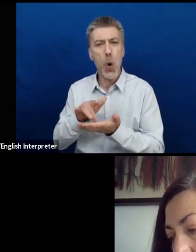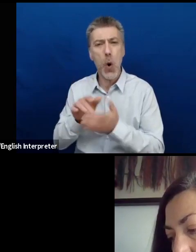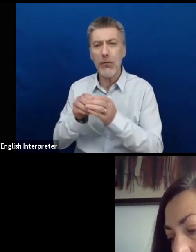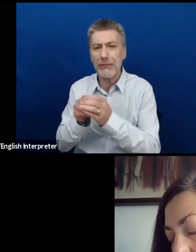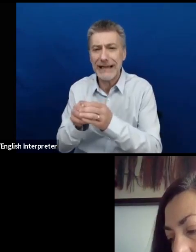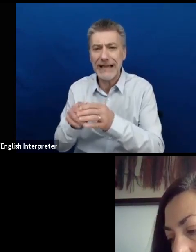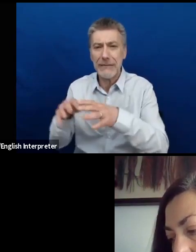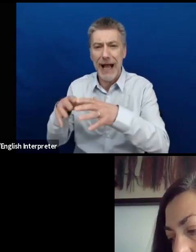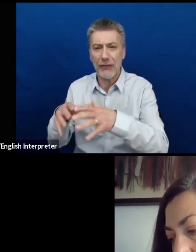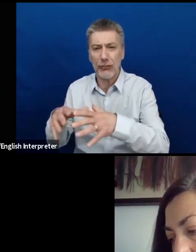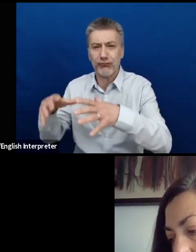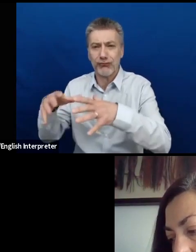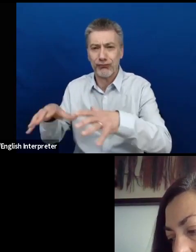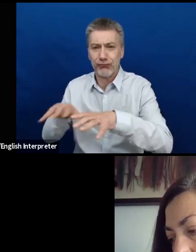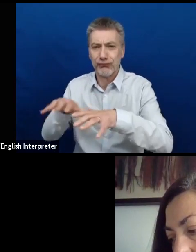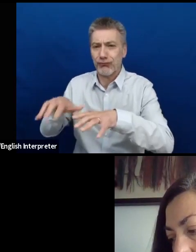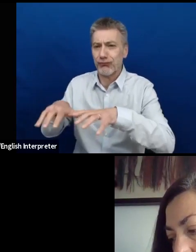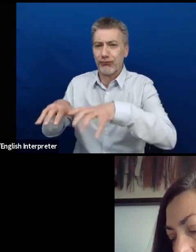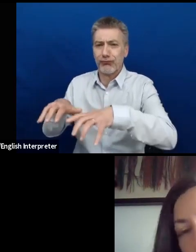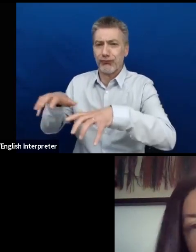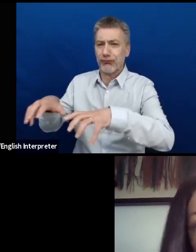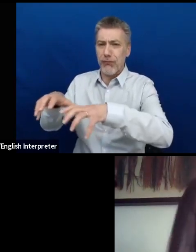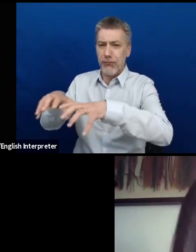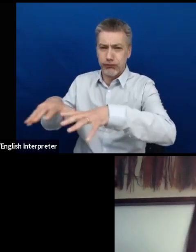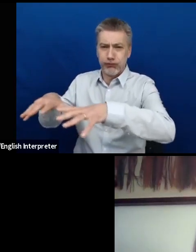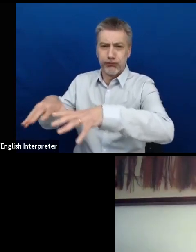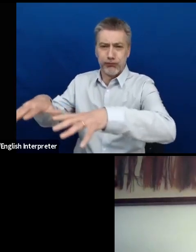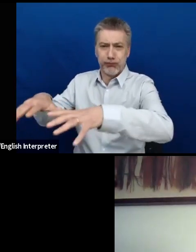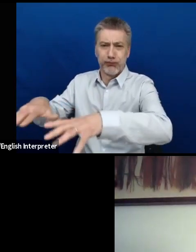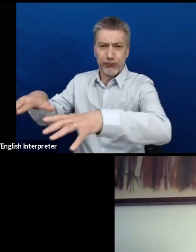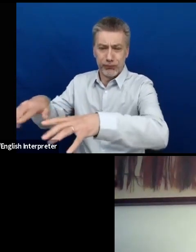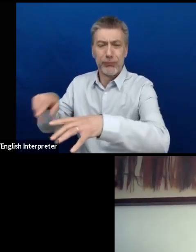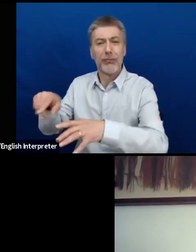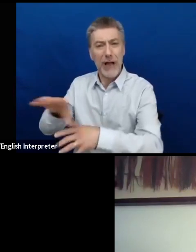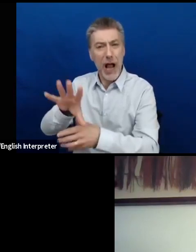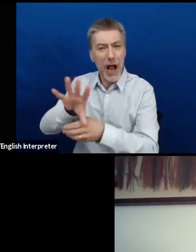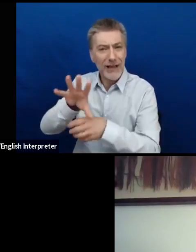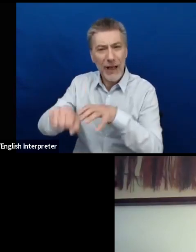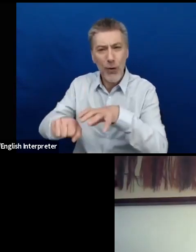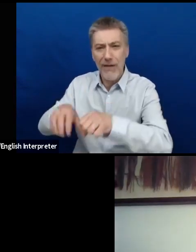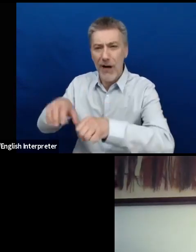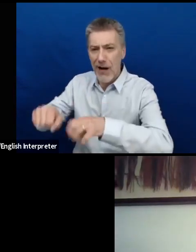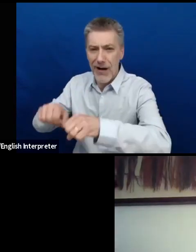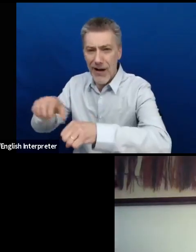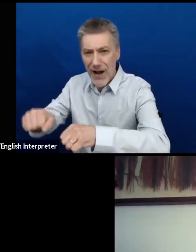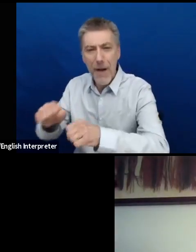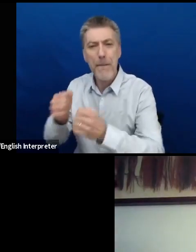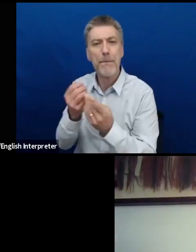refreshing talk. Do you consider the So viet Union a case of a empire not